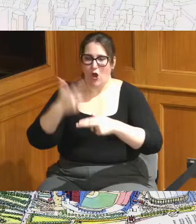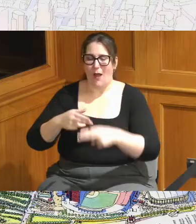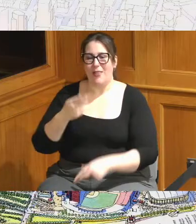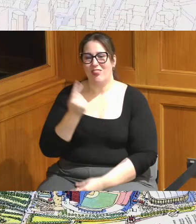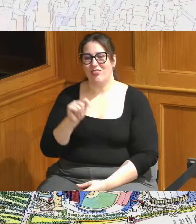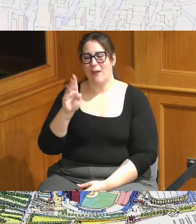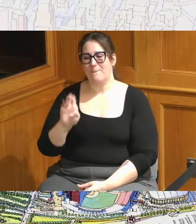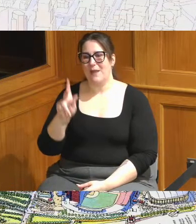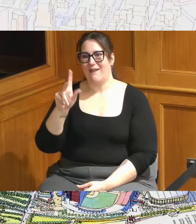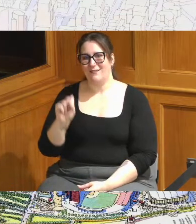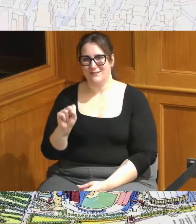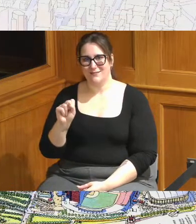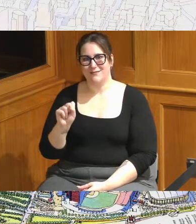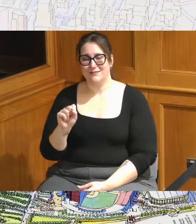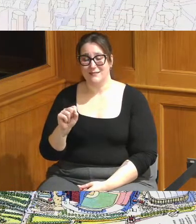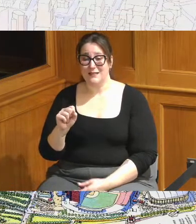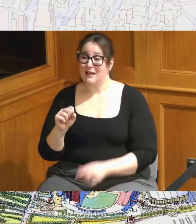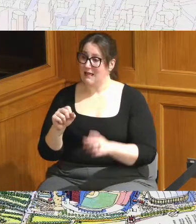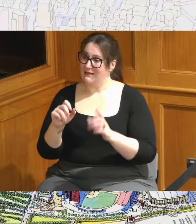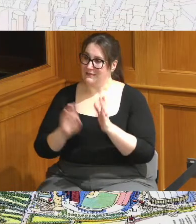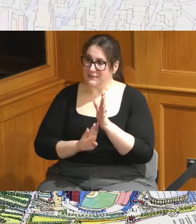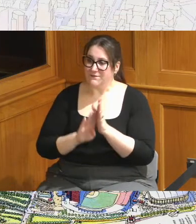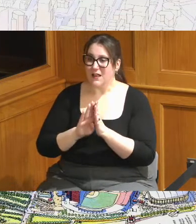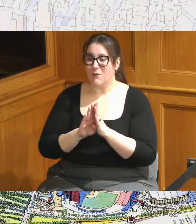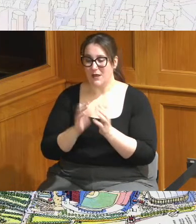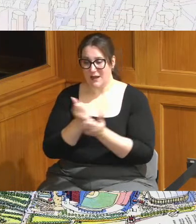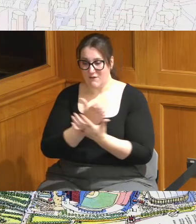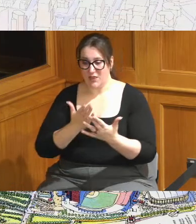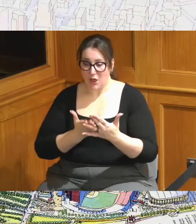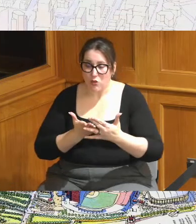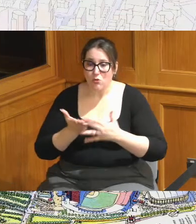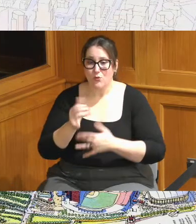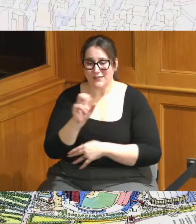as a next step, the planned development through the city of Cincinnati and the zoning application